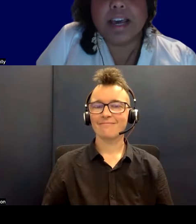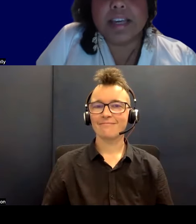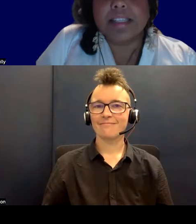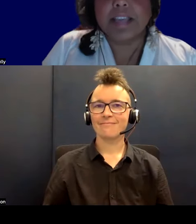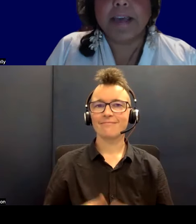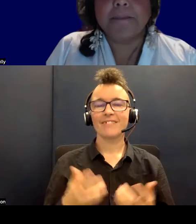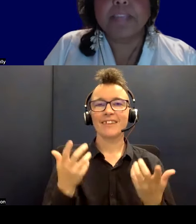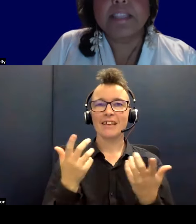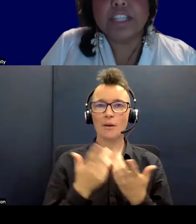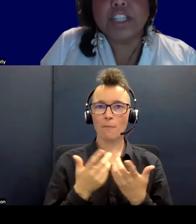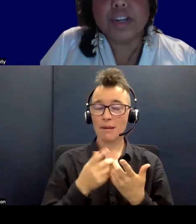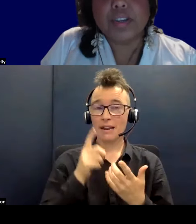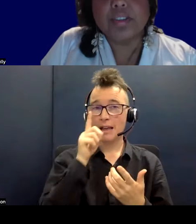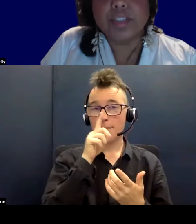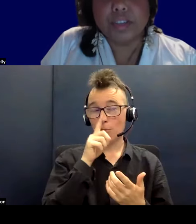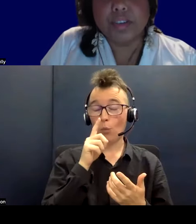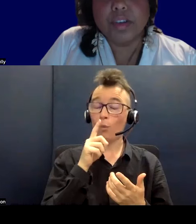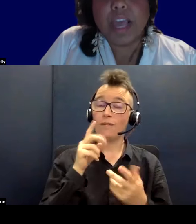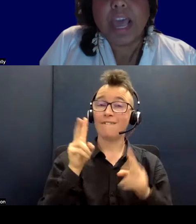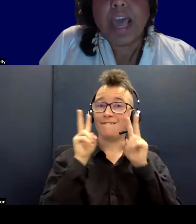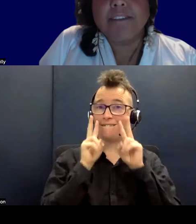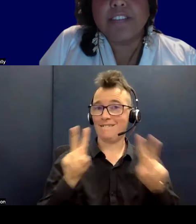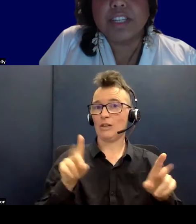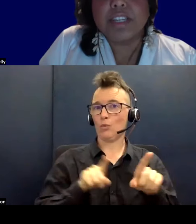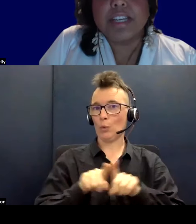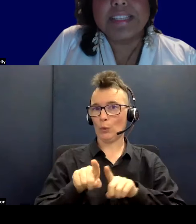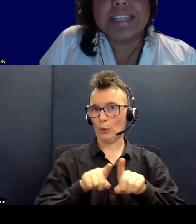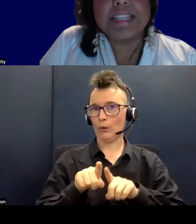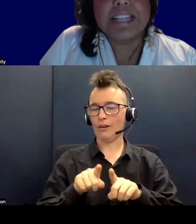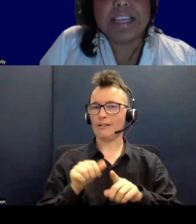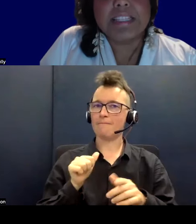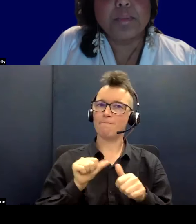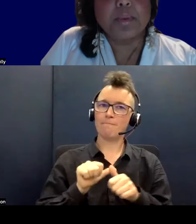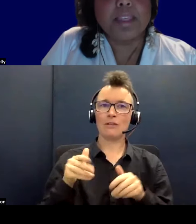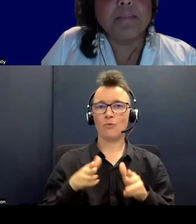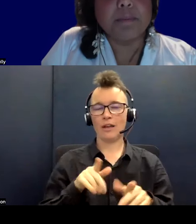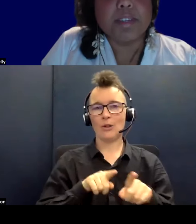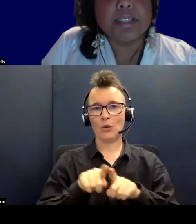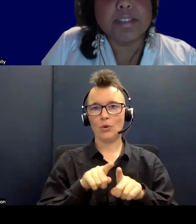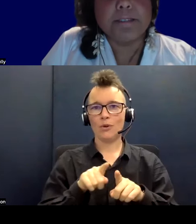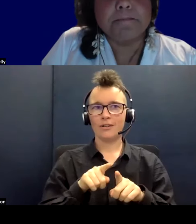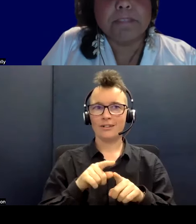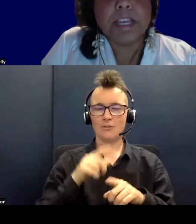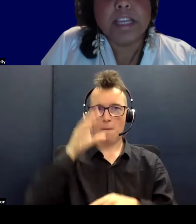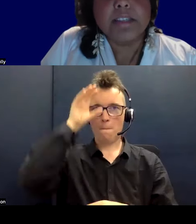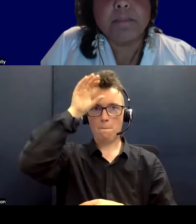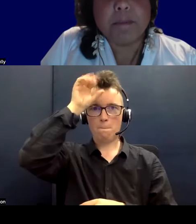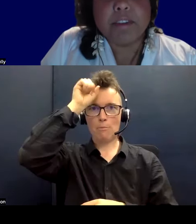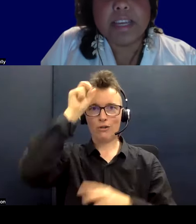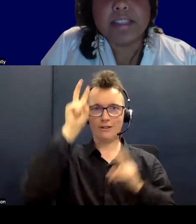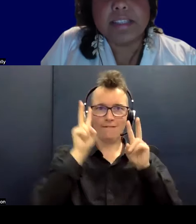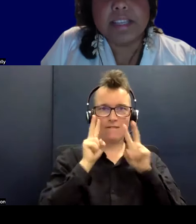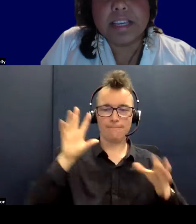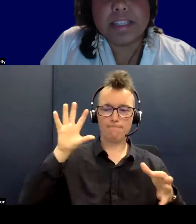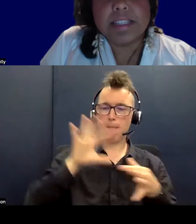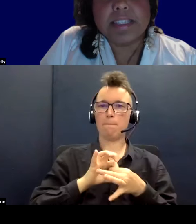This shows you how vision is interlaced with the memory system. So memory is is an essential